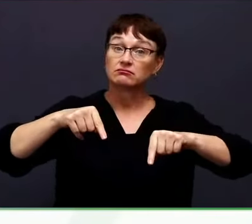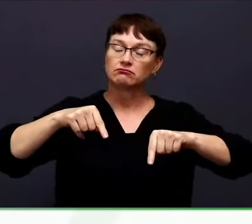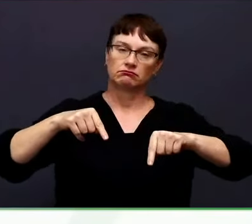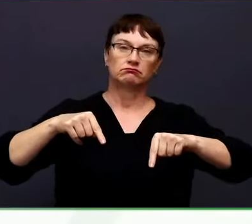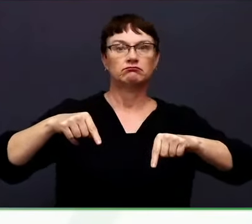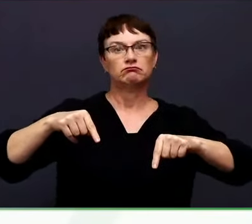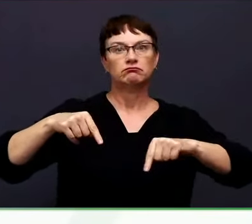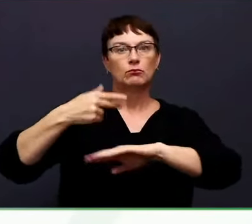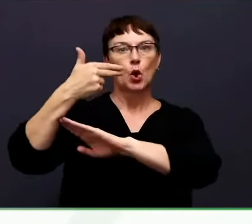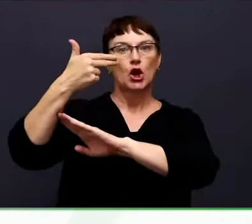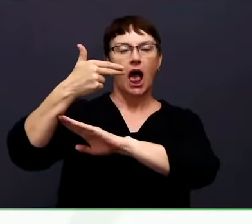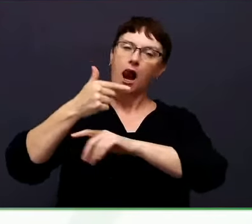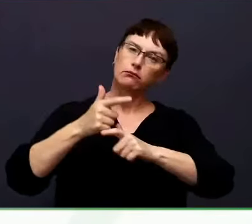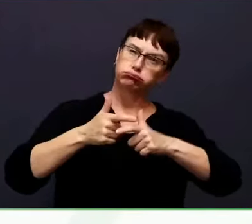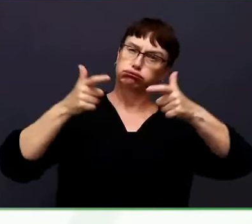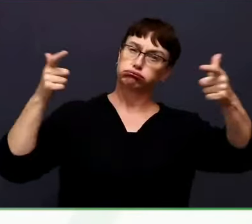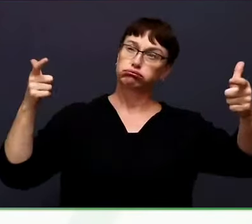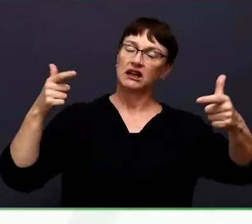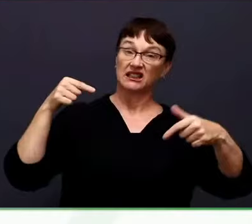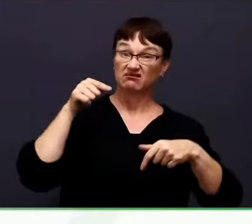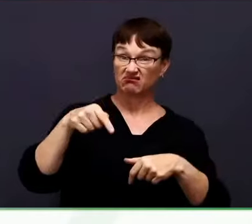and I defend my rights.